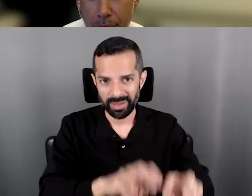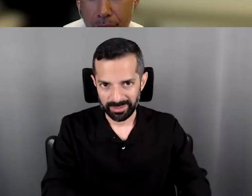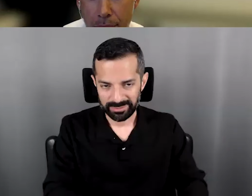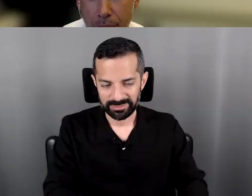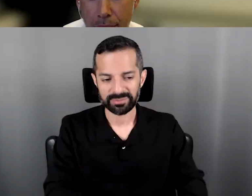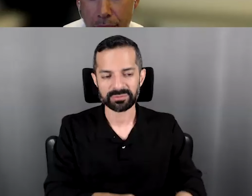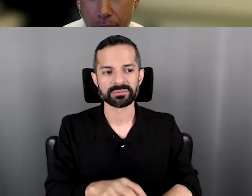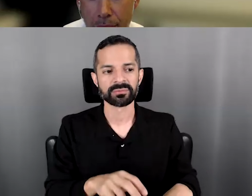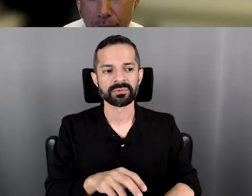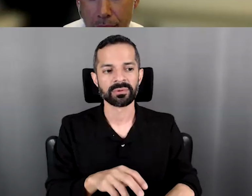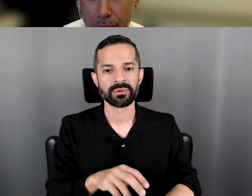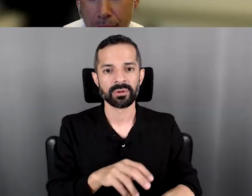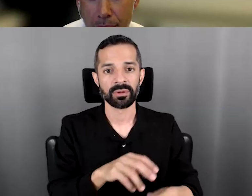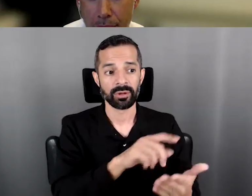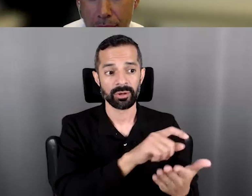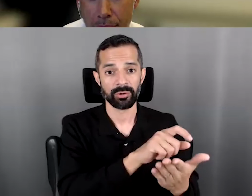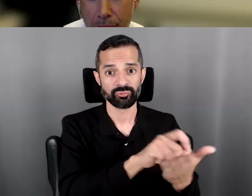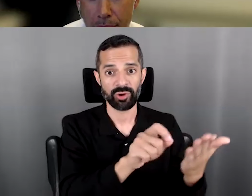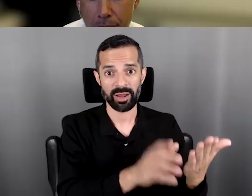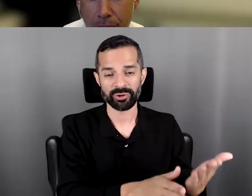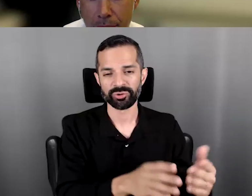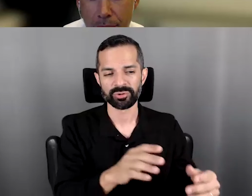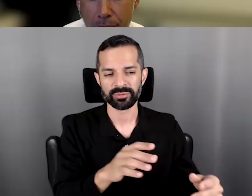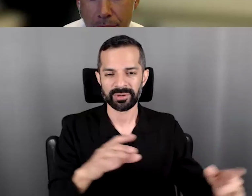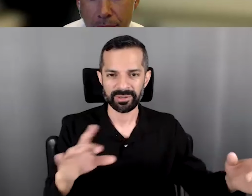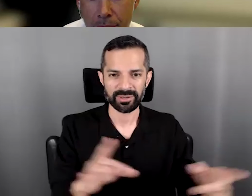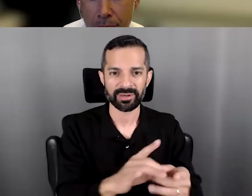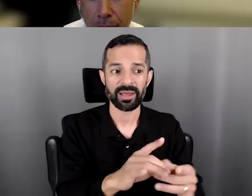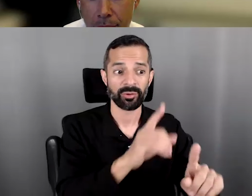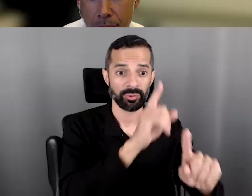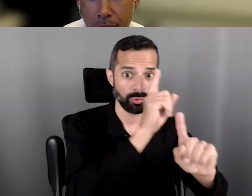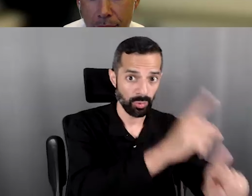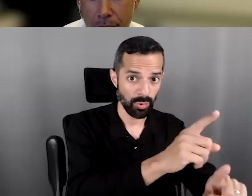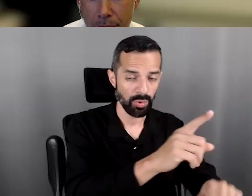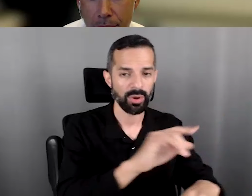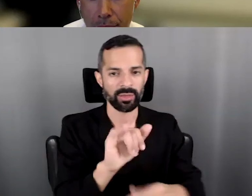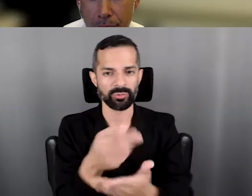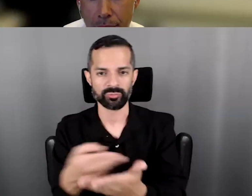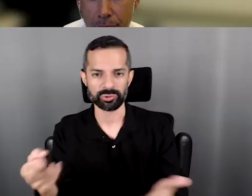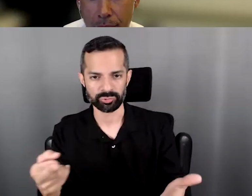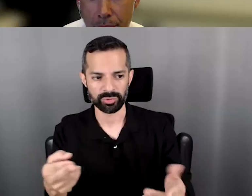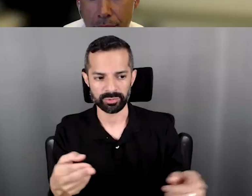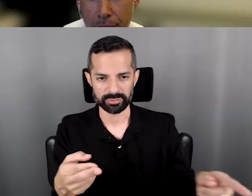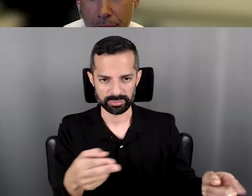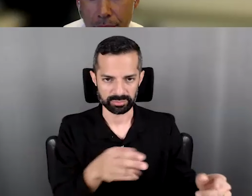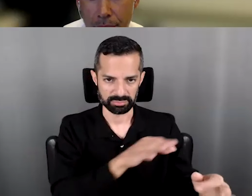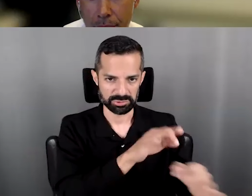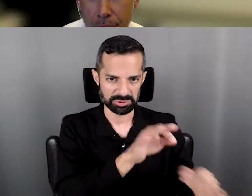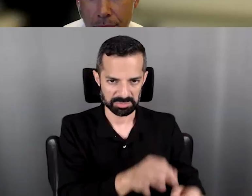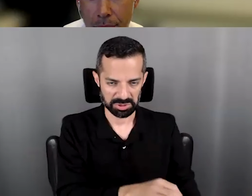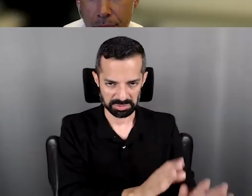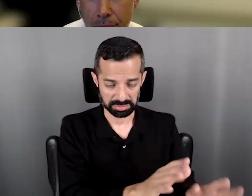have made between the goals and the potential resources that they might need. But the committee isn't seeing very like